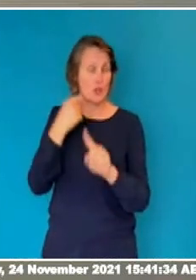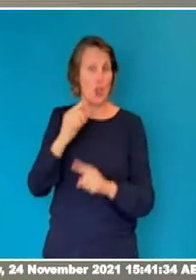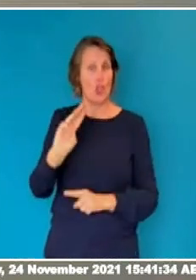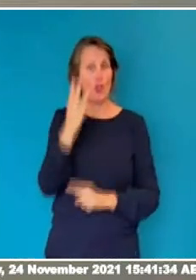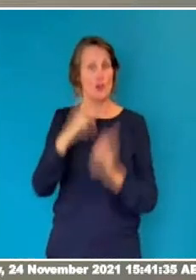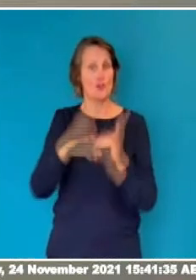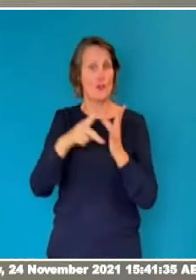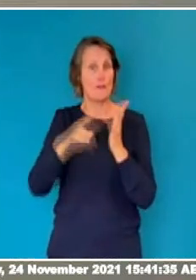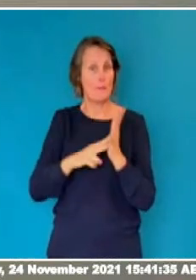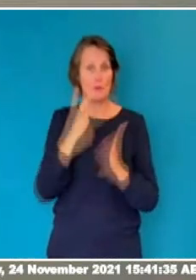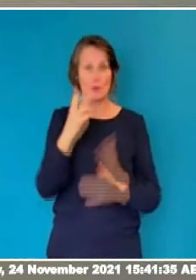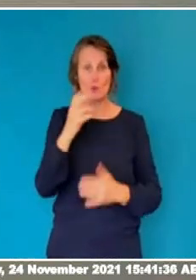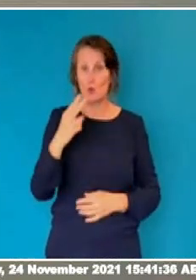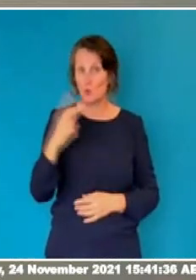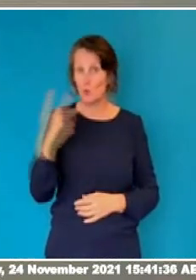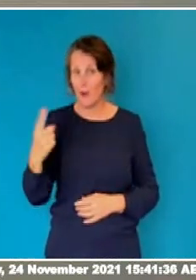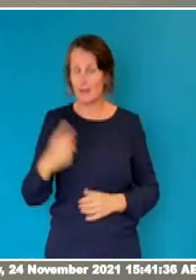Yes.